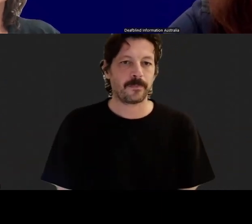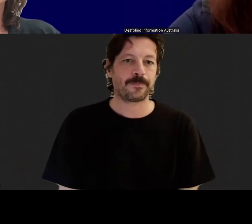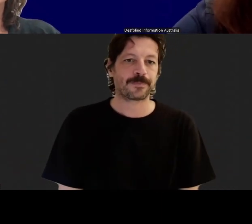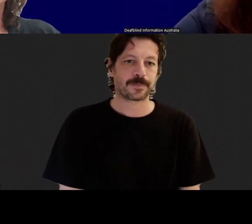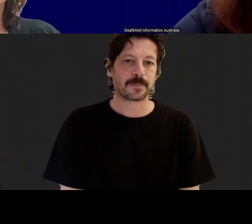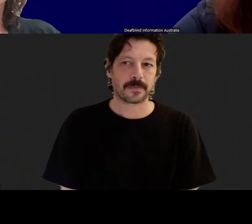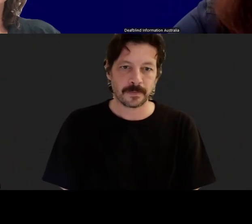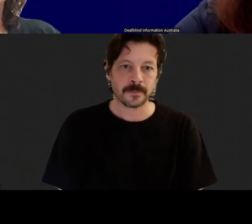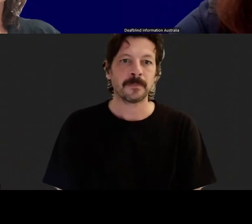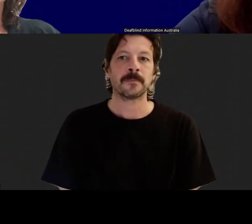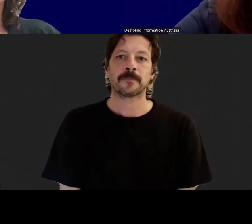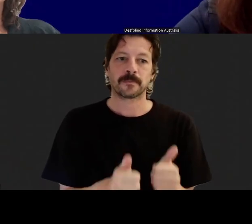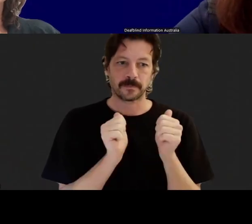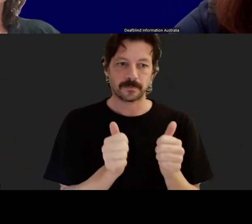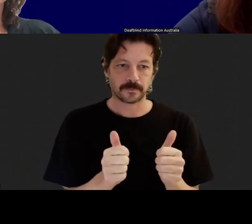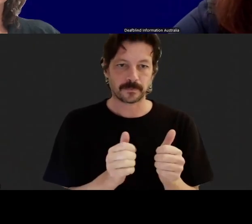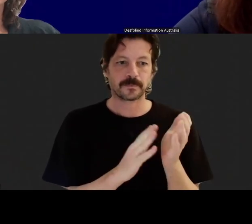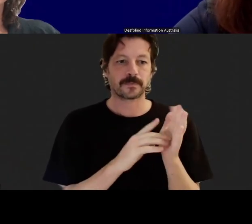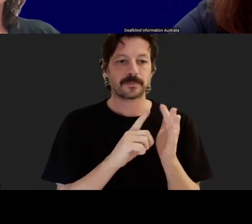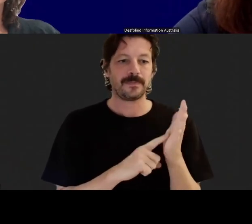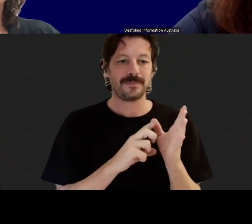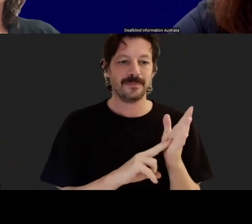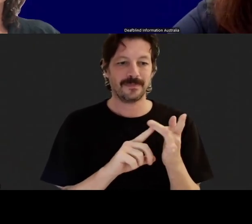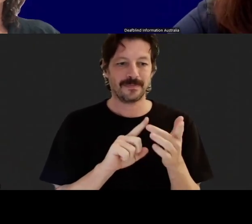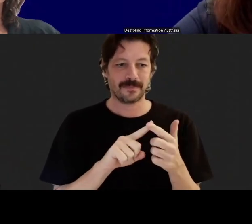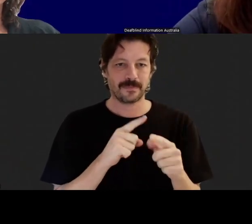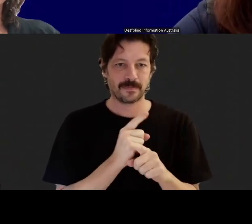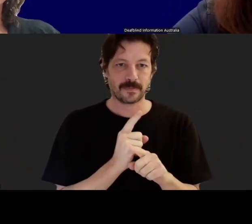Its Melanie speaking and on the Deafblind Information Australia website